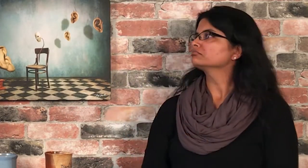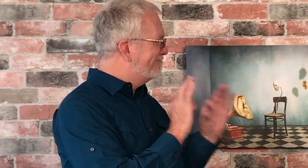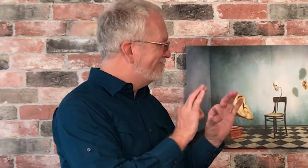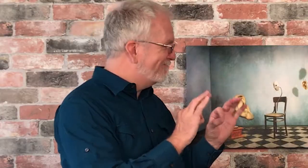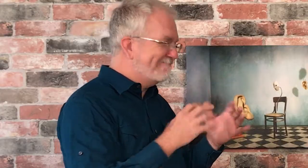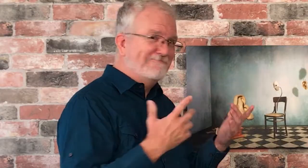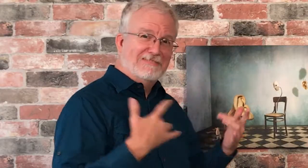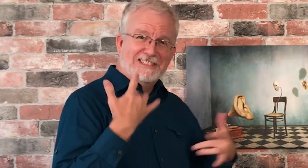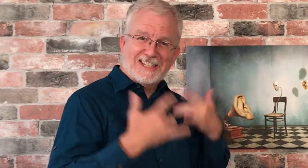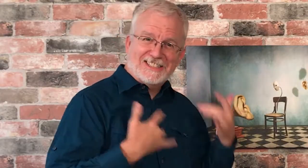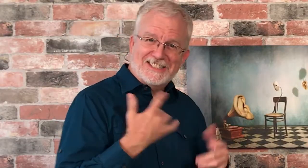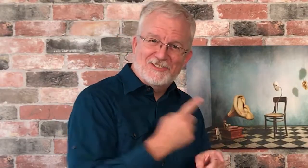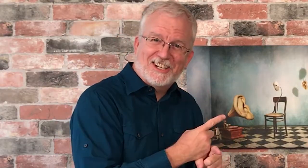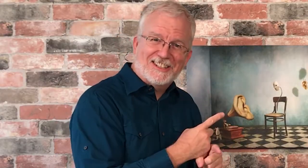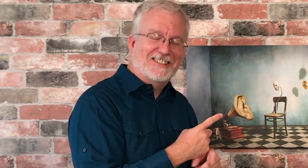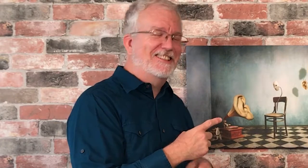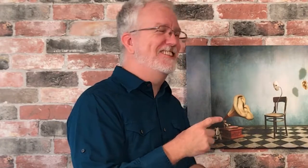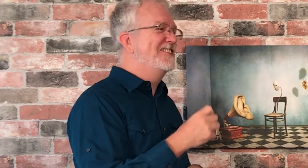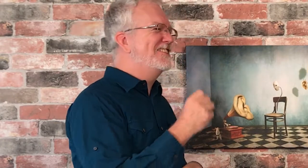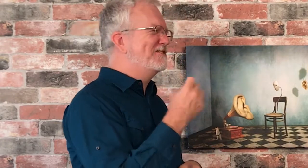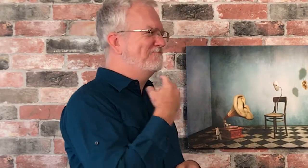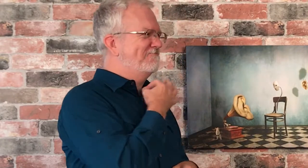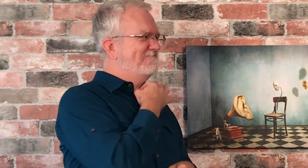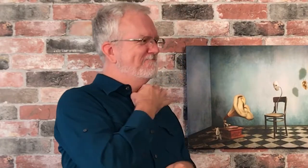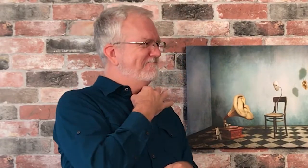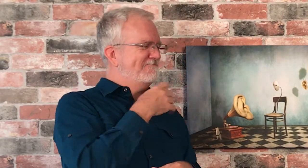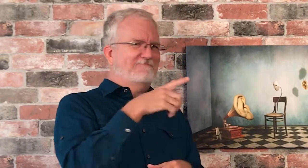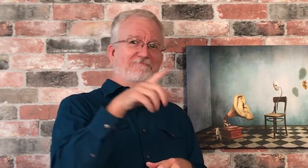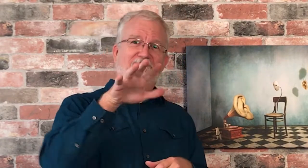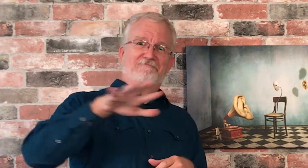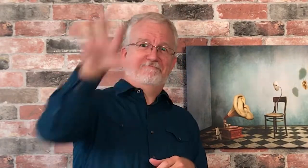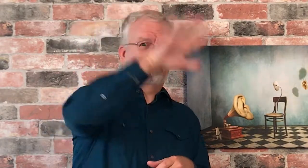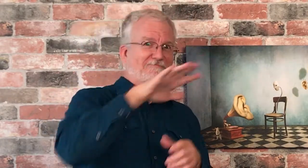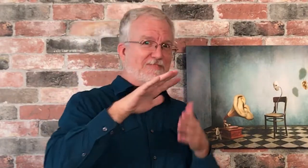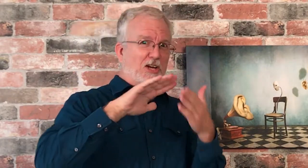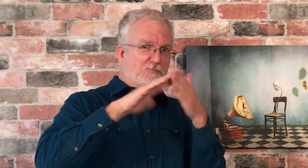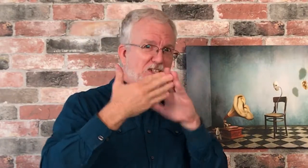Ray: Exciting, right? I am curious. How can the community: